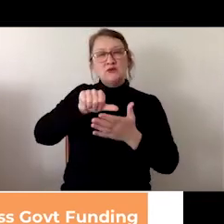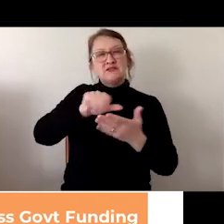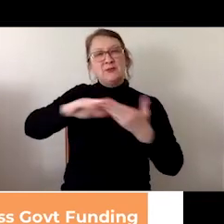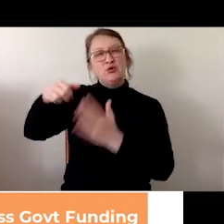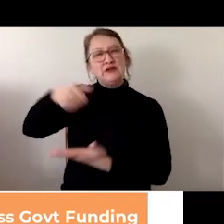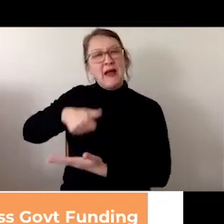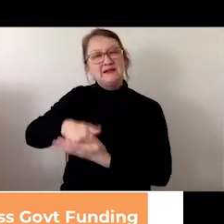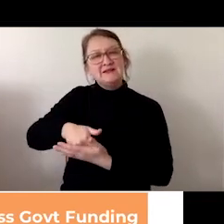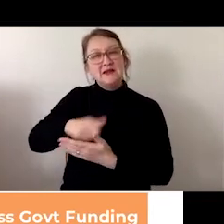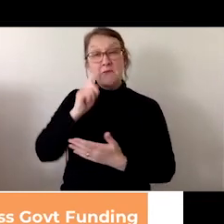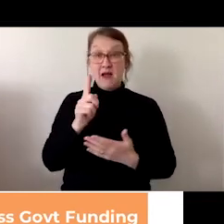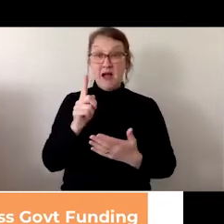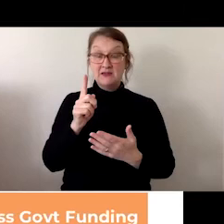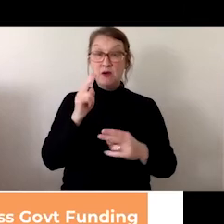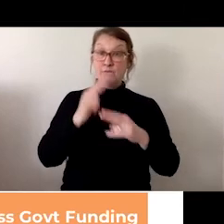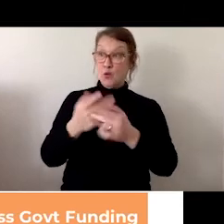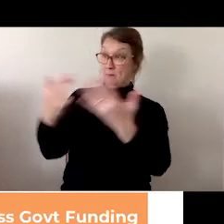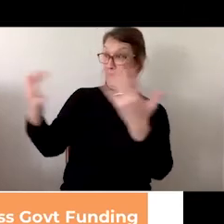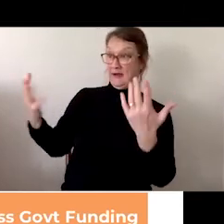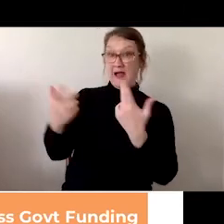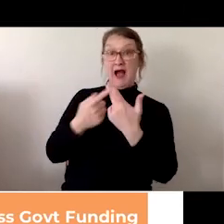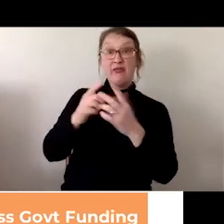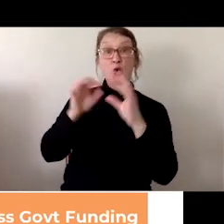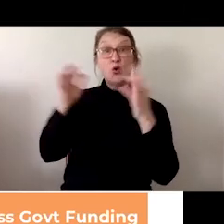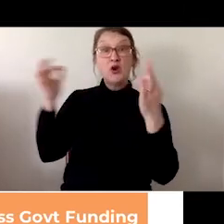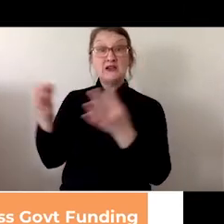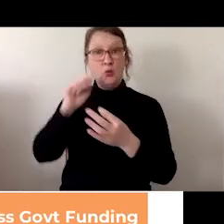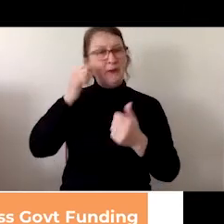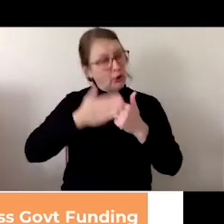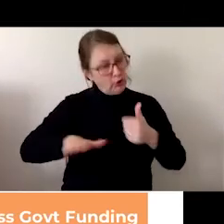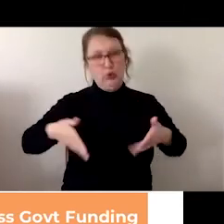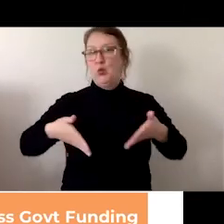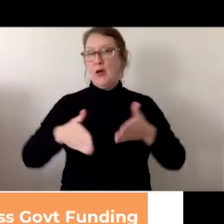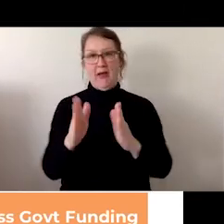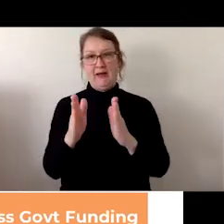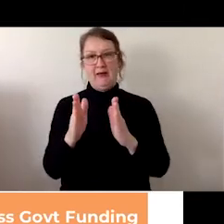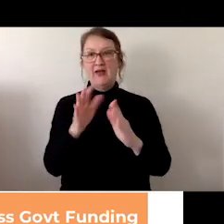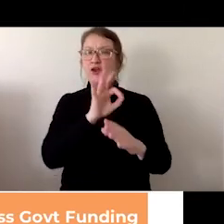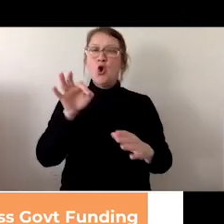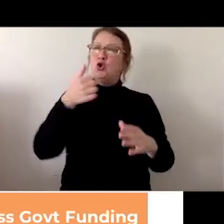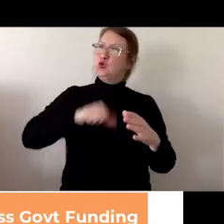this is going to be a revelation to many organisations that are not used to place-based thinking.